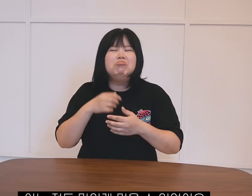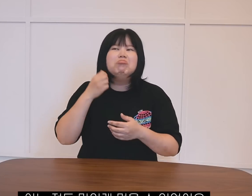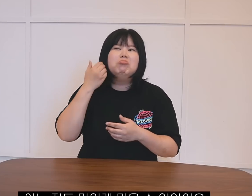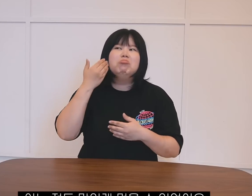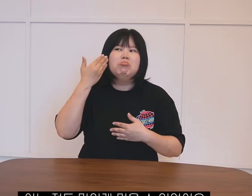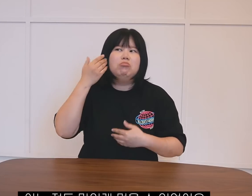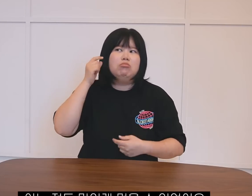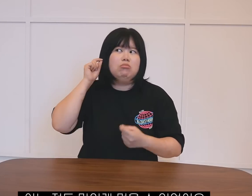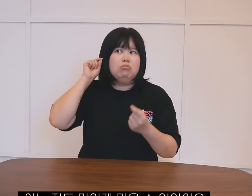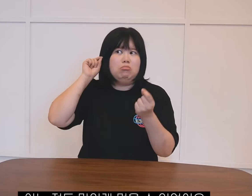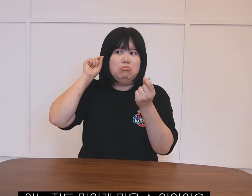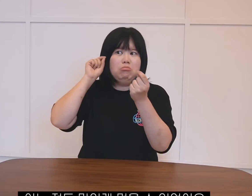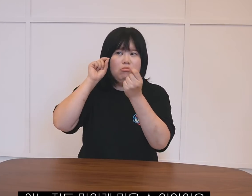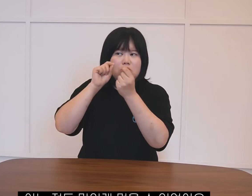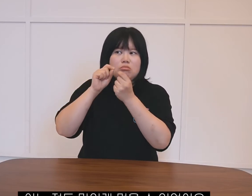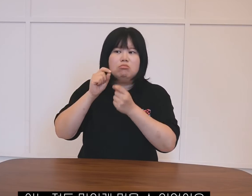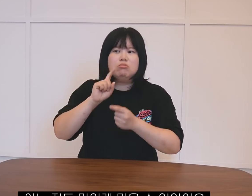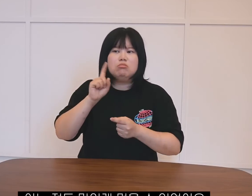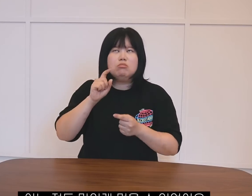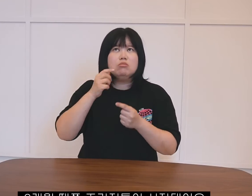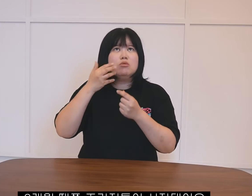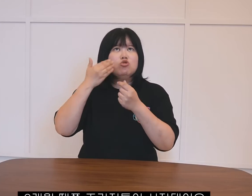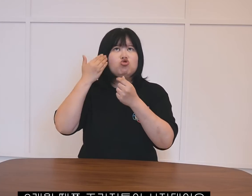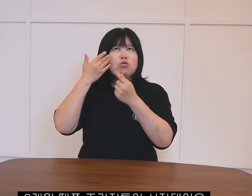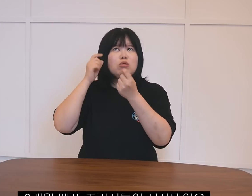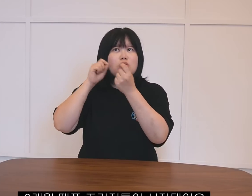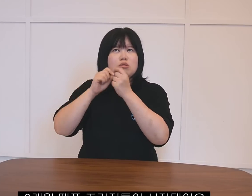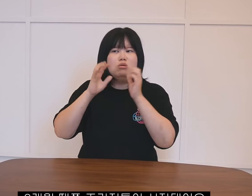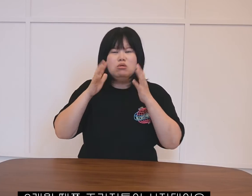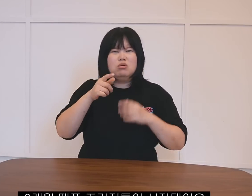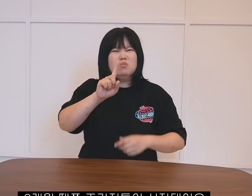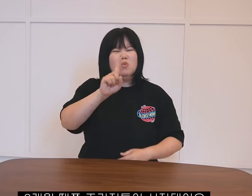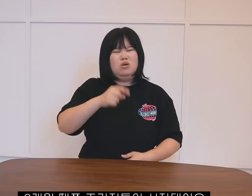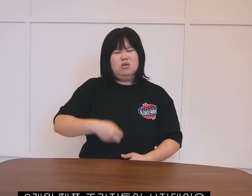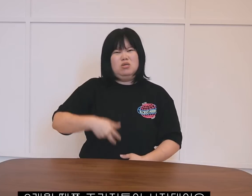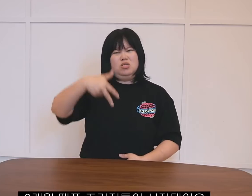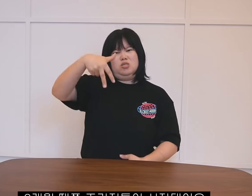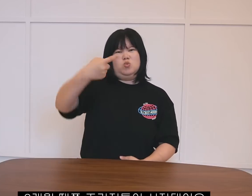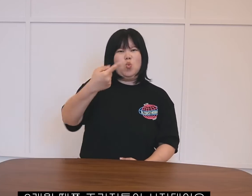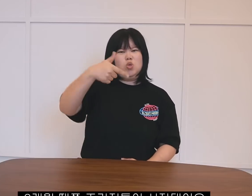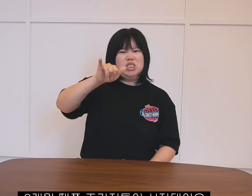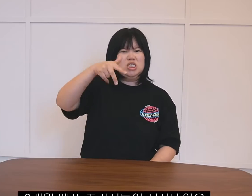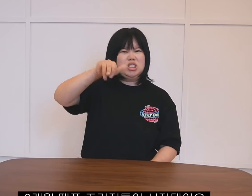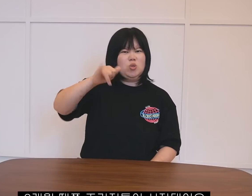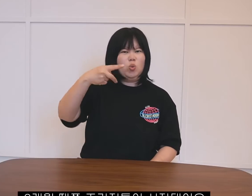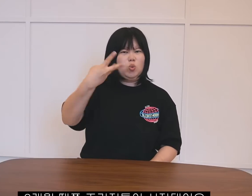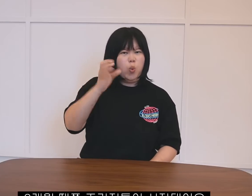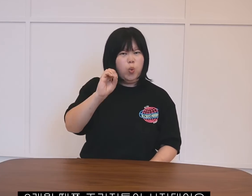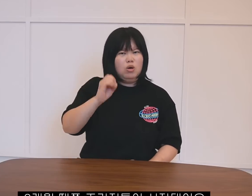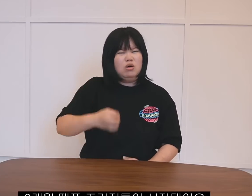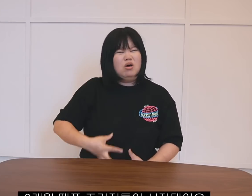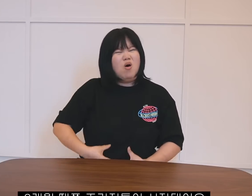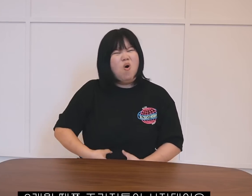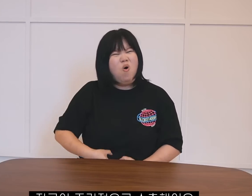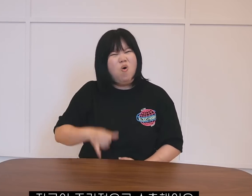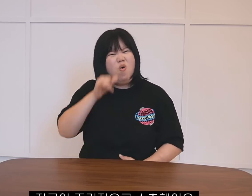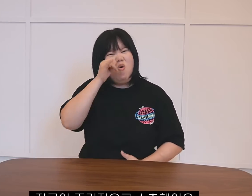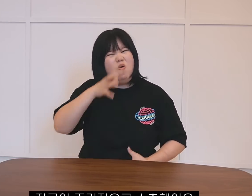I have been able to eat deliciously to some extent. I started having preterm labor around 9 months.